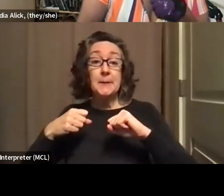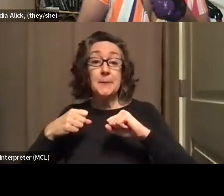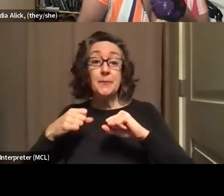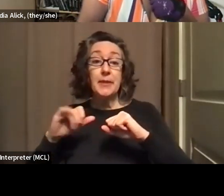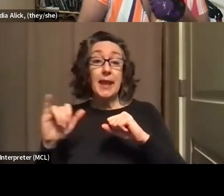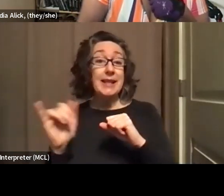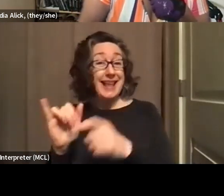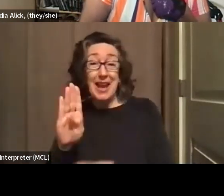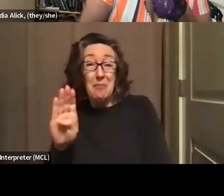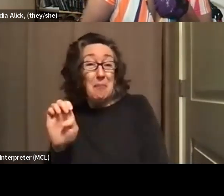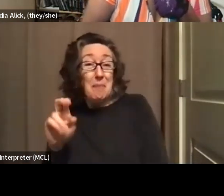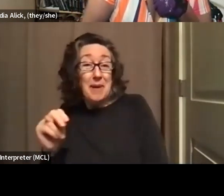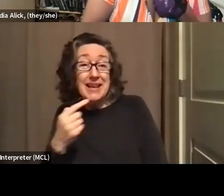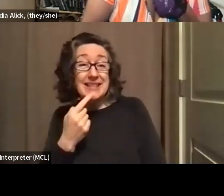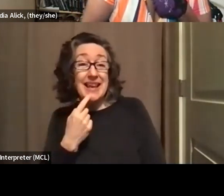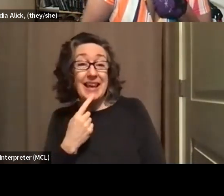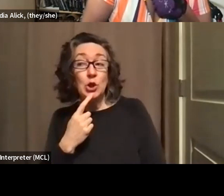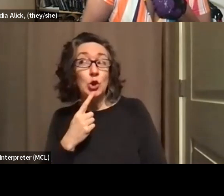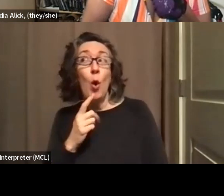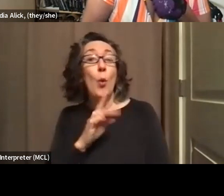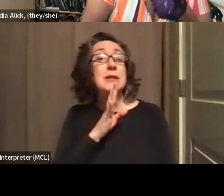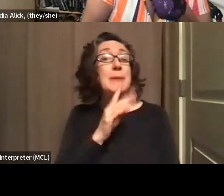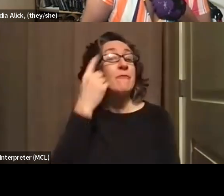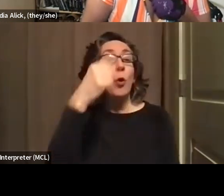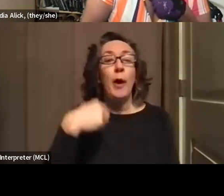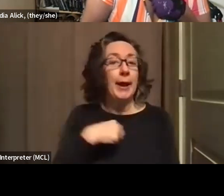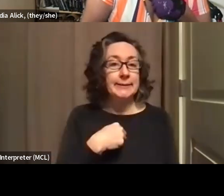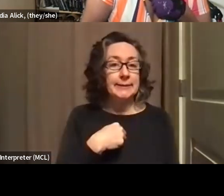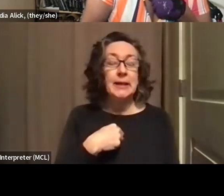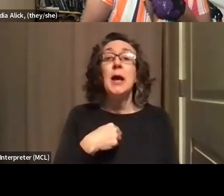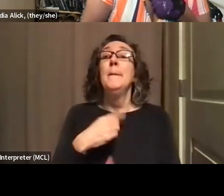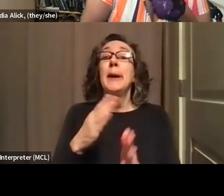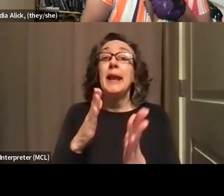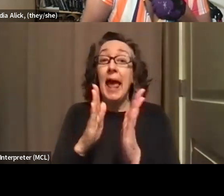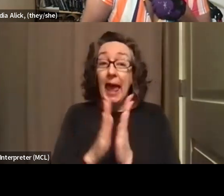Bean just said.